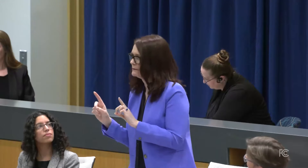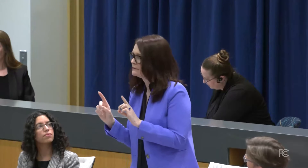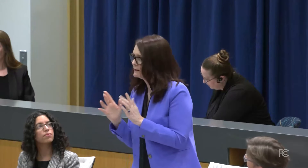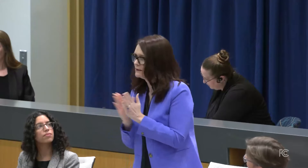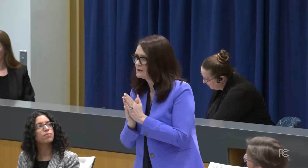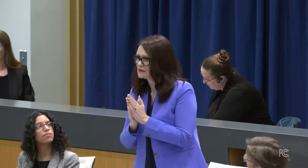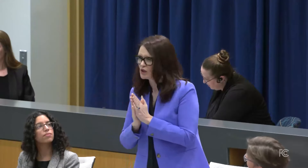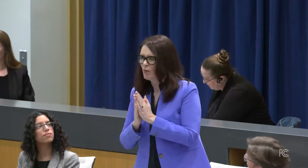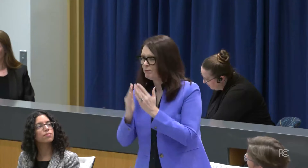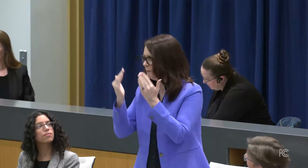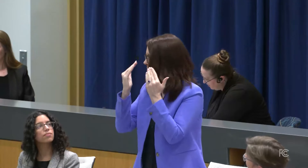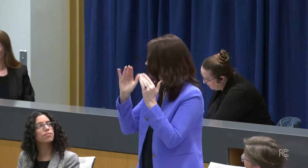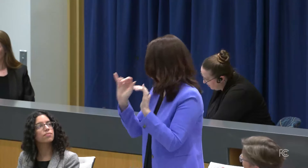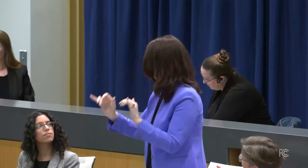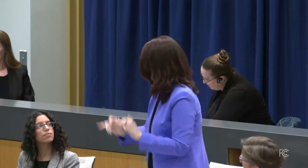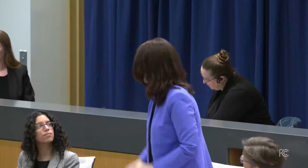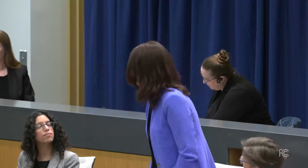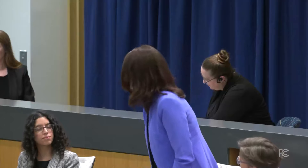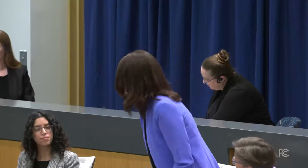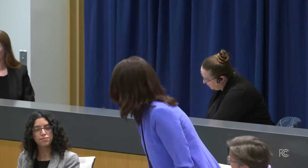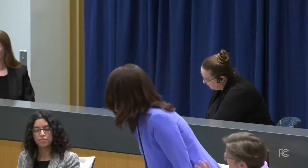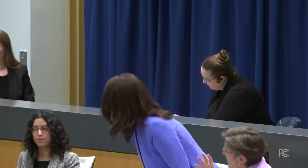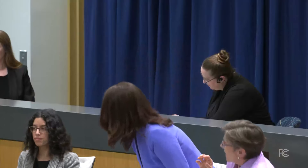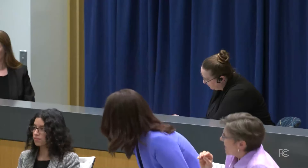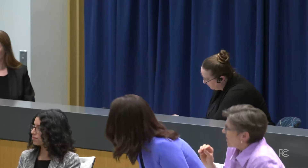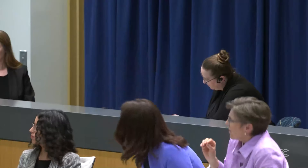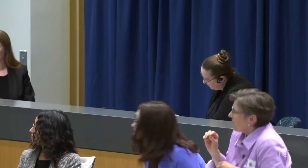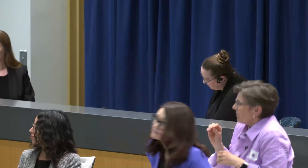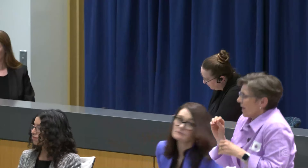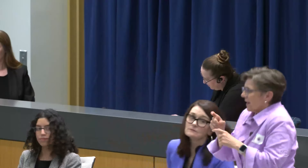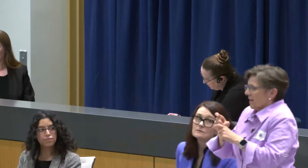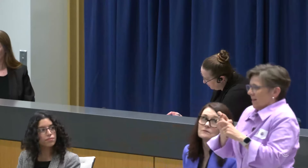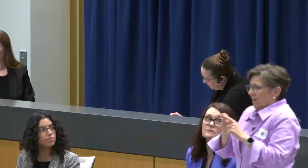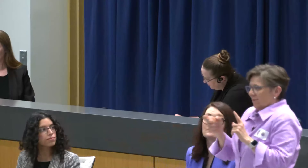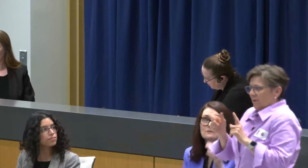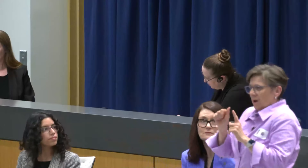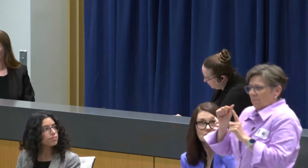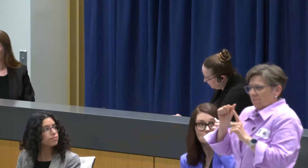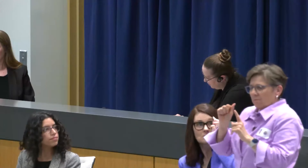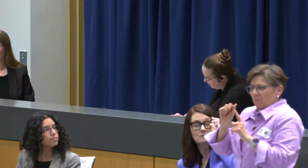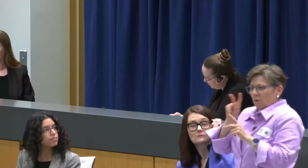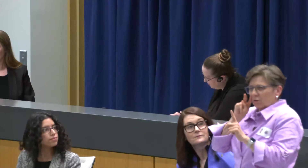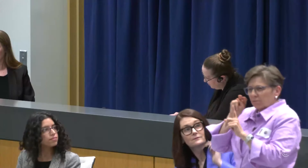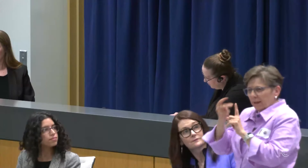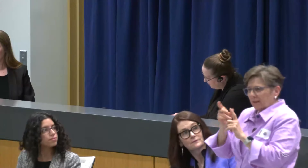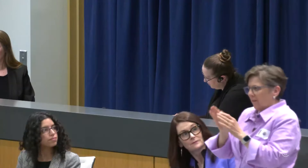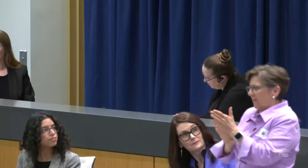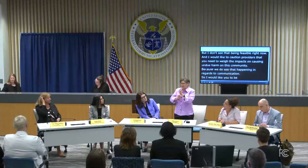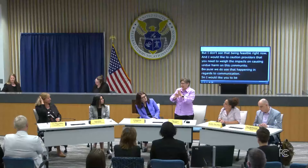PROVIDERS THAT YOU NEED TO WEIGH THE IMPACTS ON CAUSING UNDUE HARM ON THIS COMMUNITY.